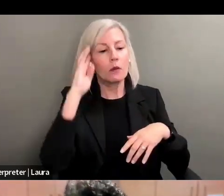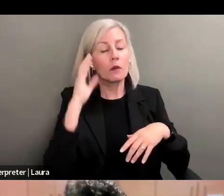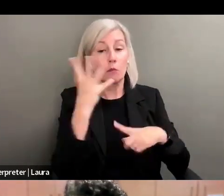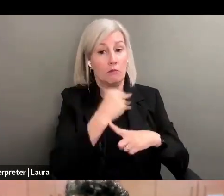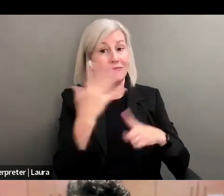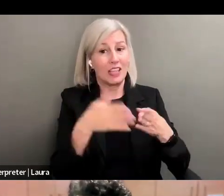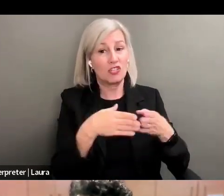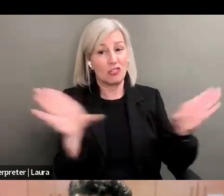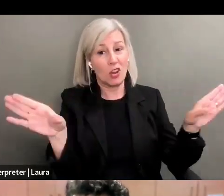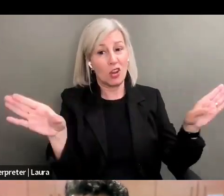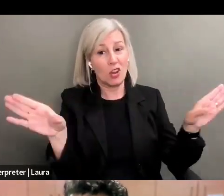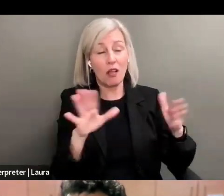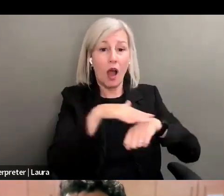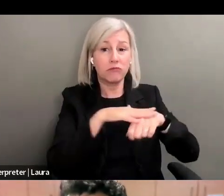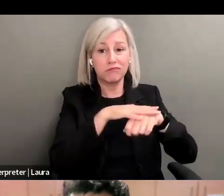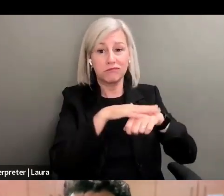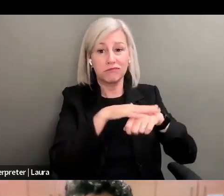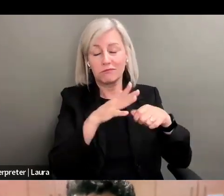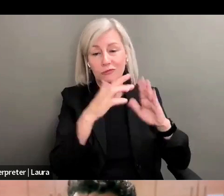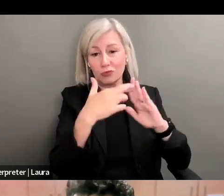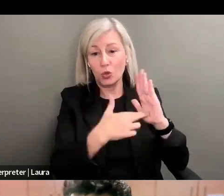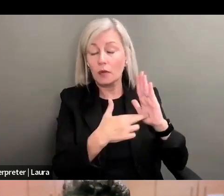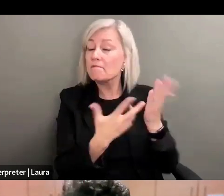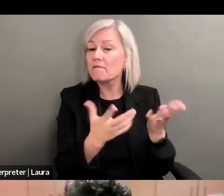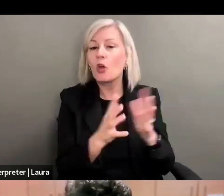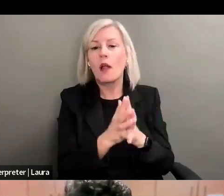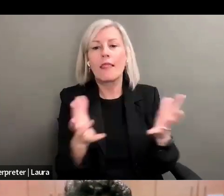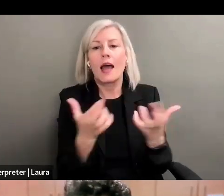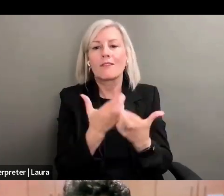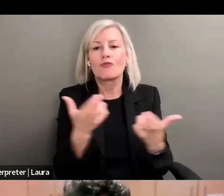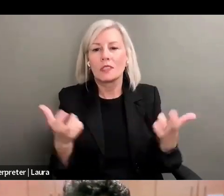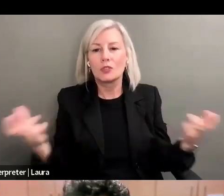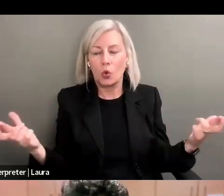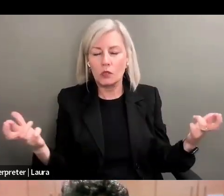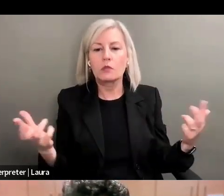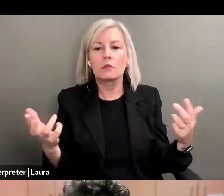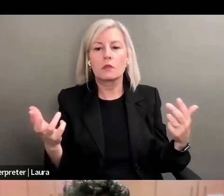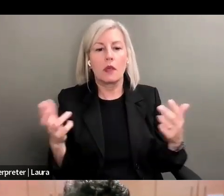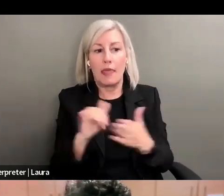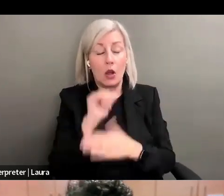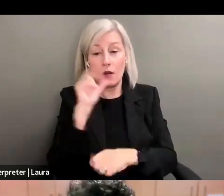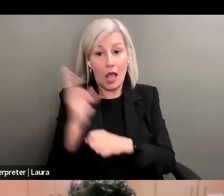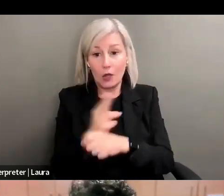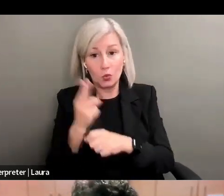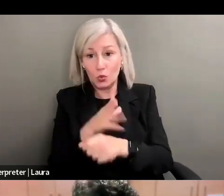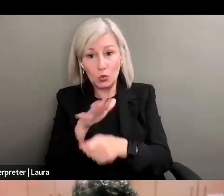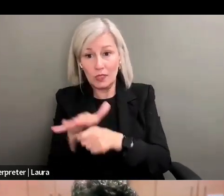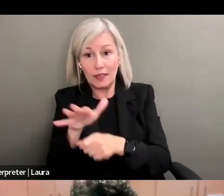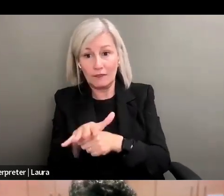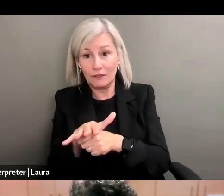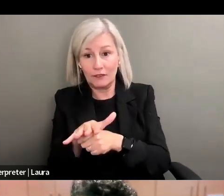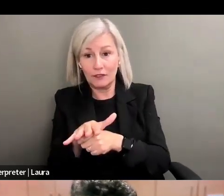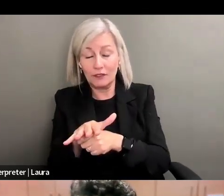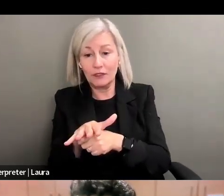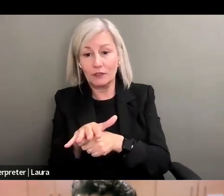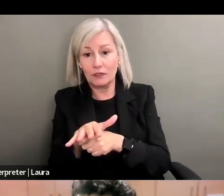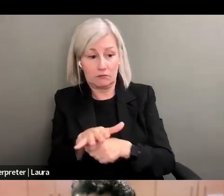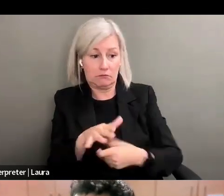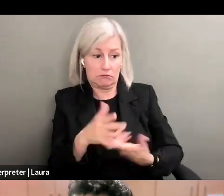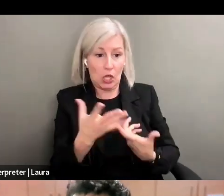so to speak of this rule is that there are lots of resources that I think are underutilized by by lots of us by myself included.